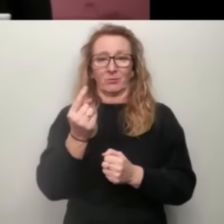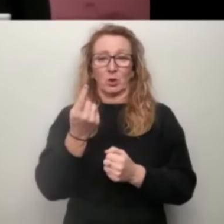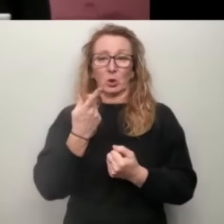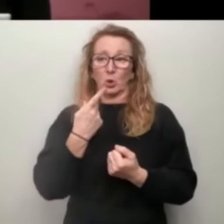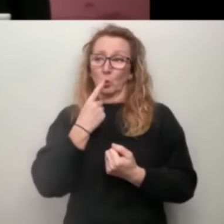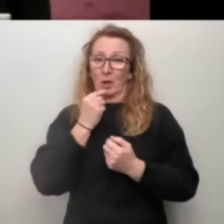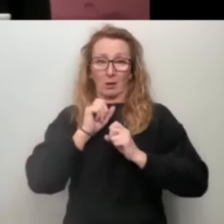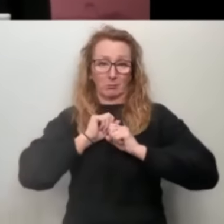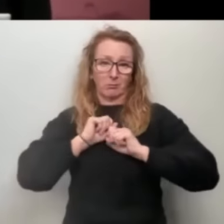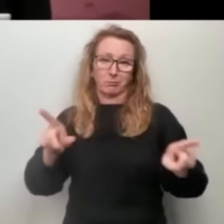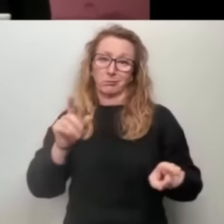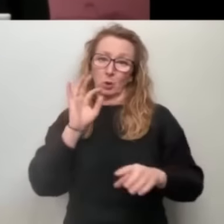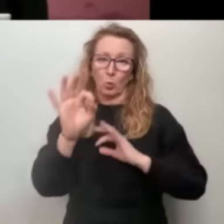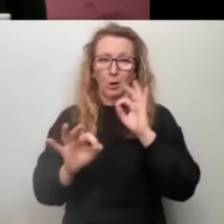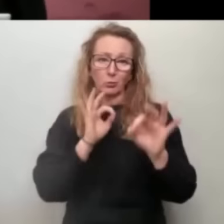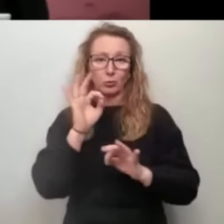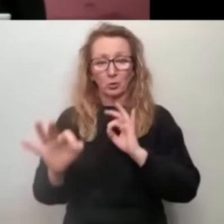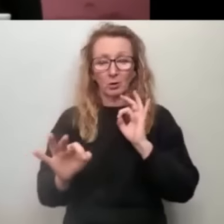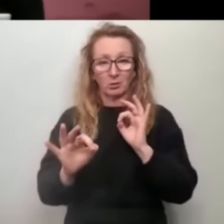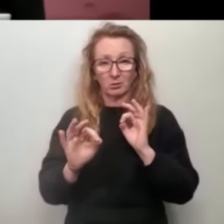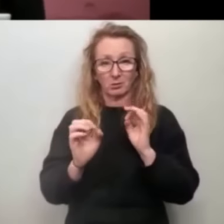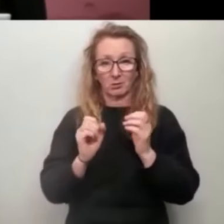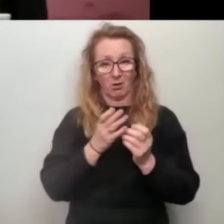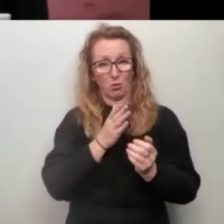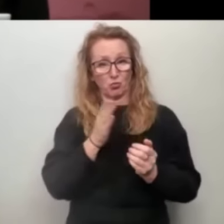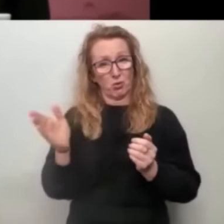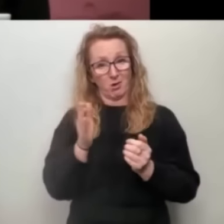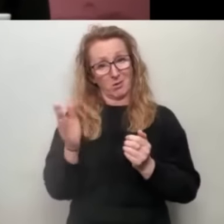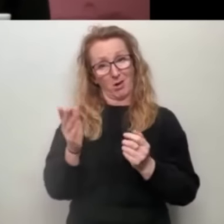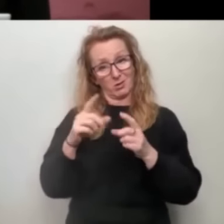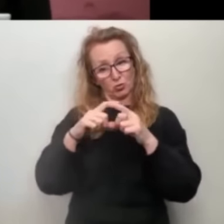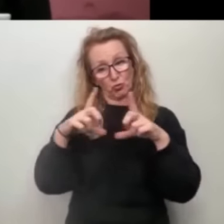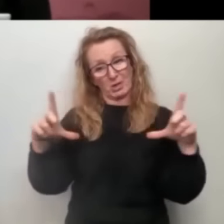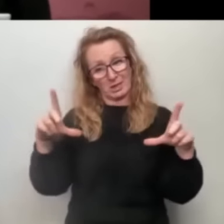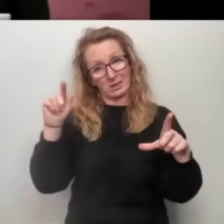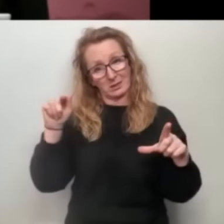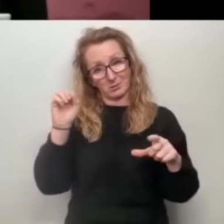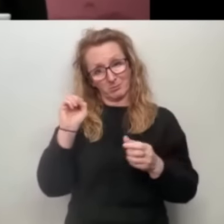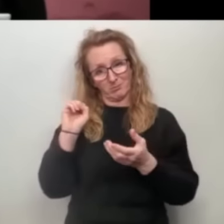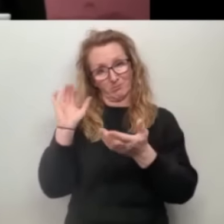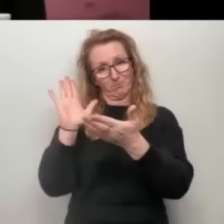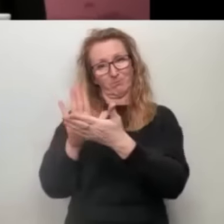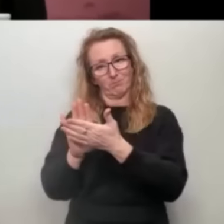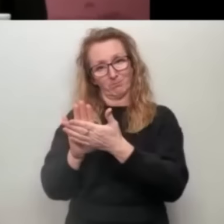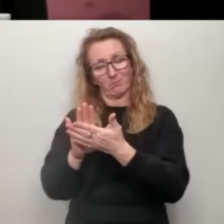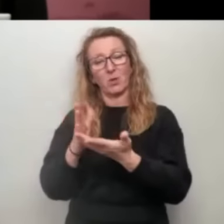by sending us a message on the right hand side of the screen. We are aim to cover as many of these